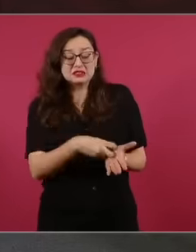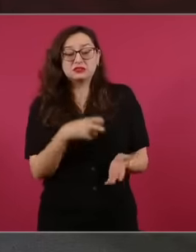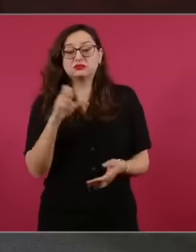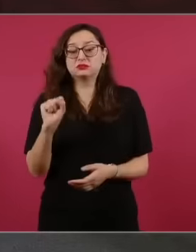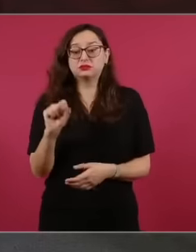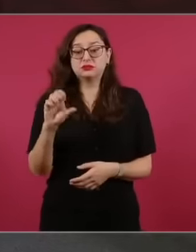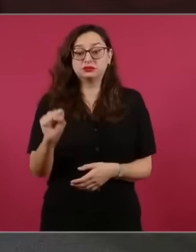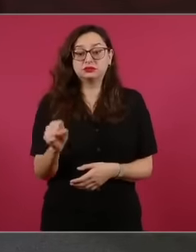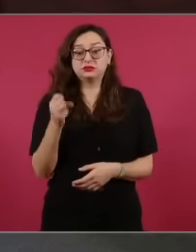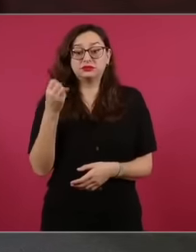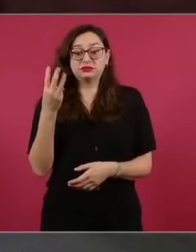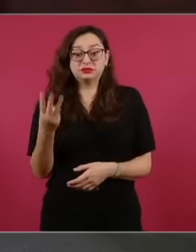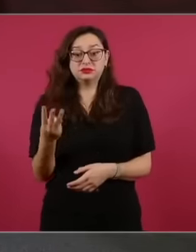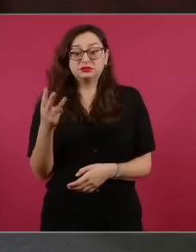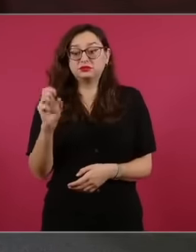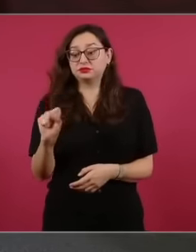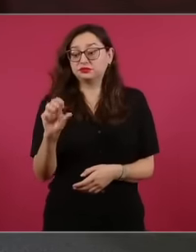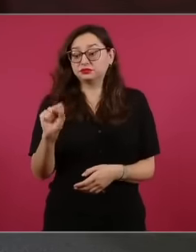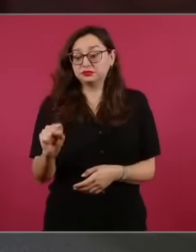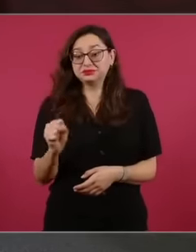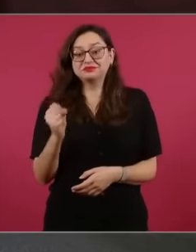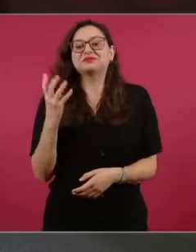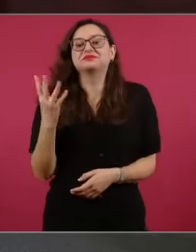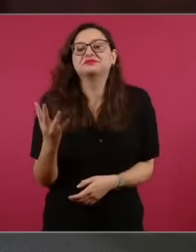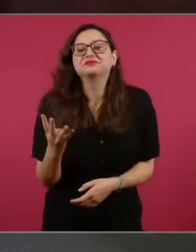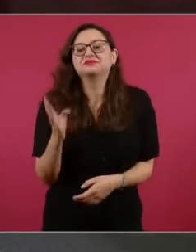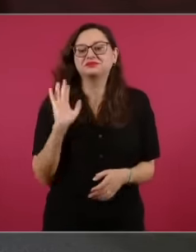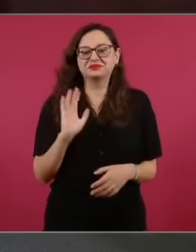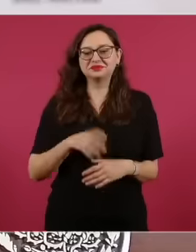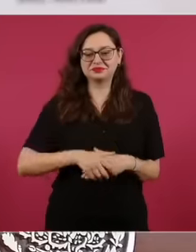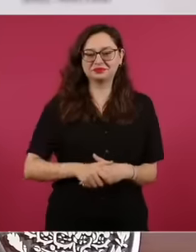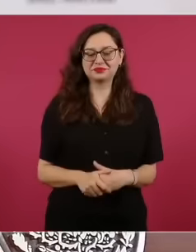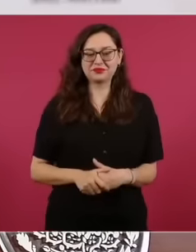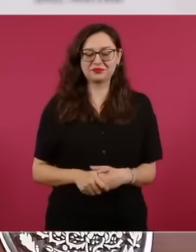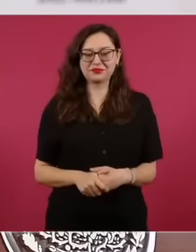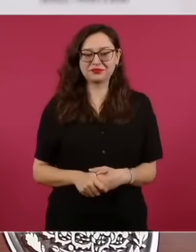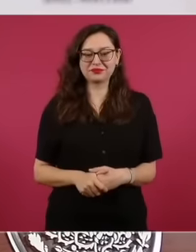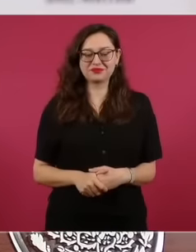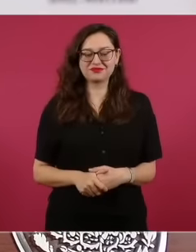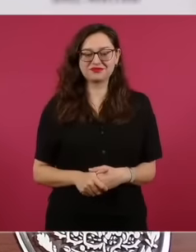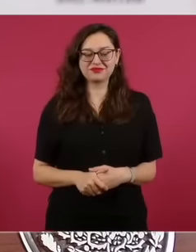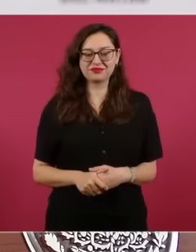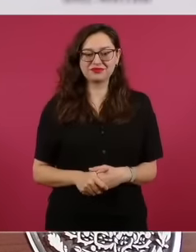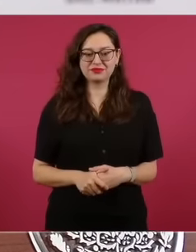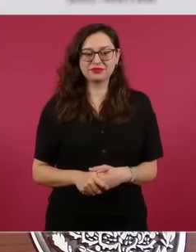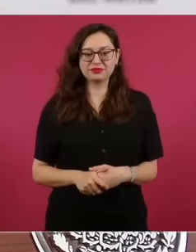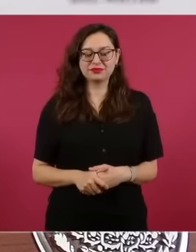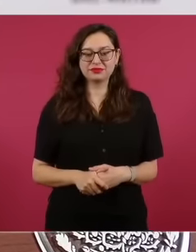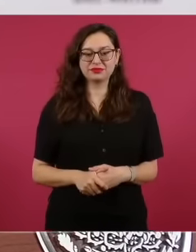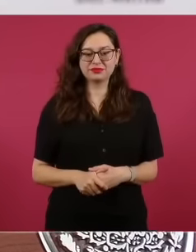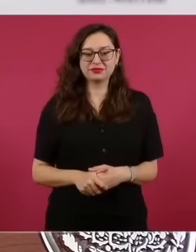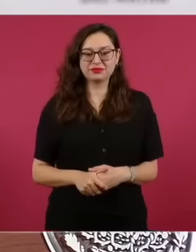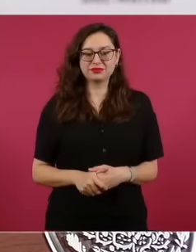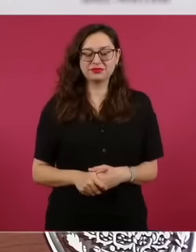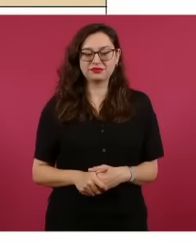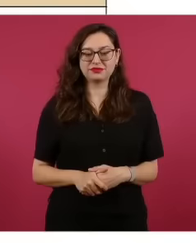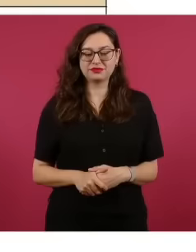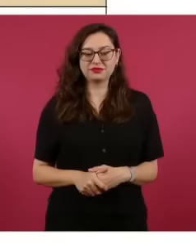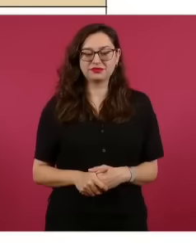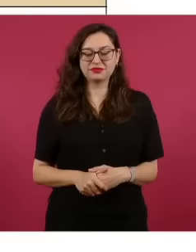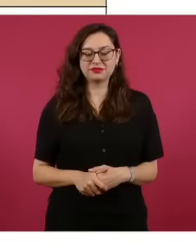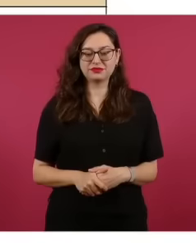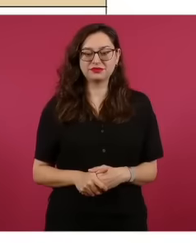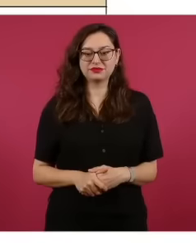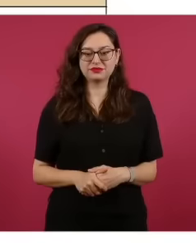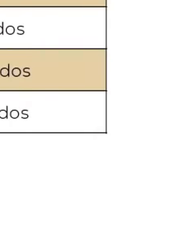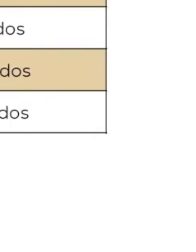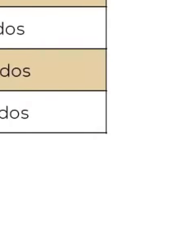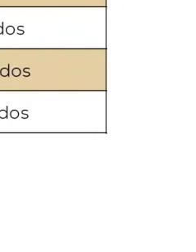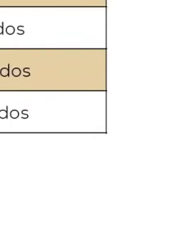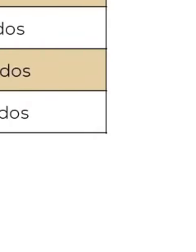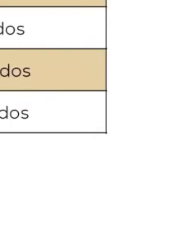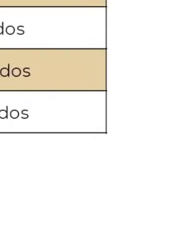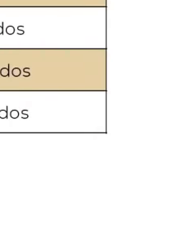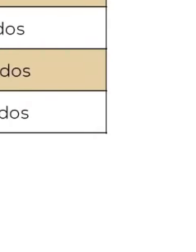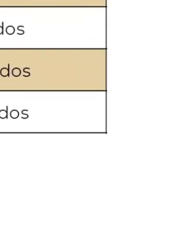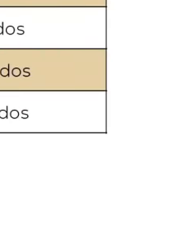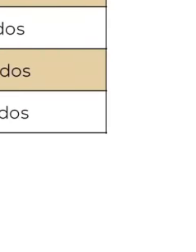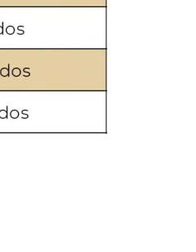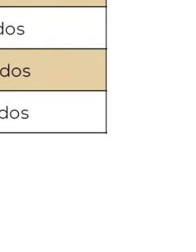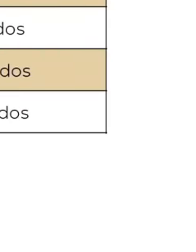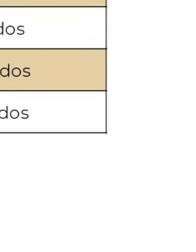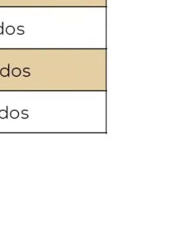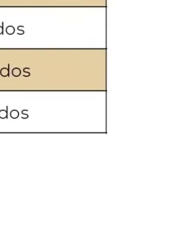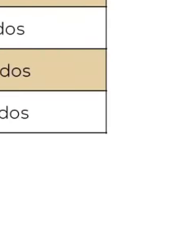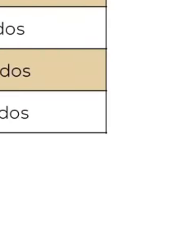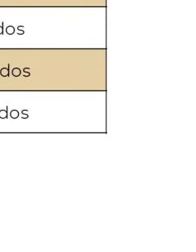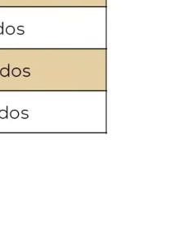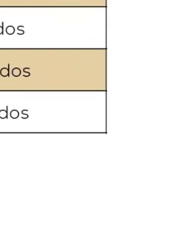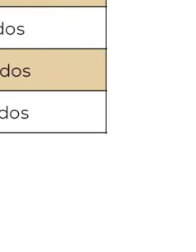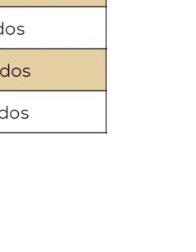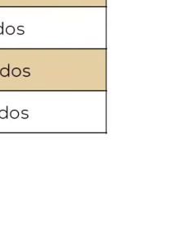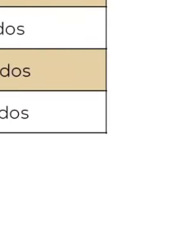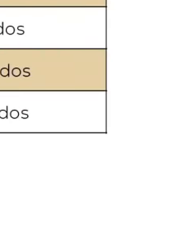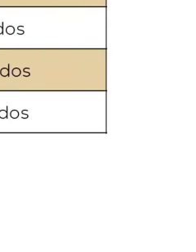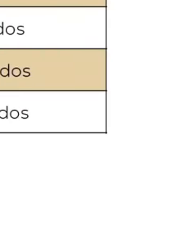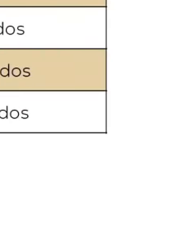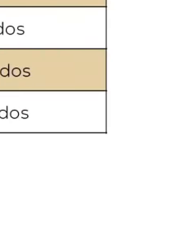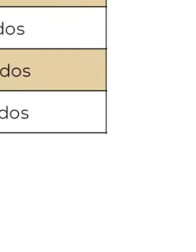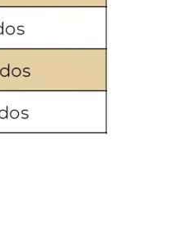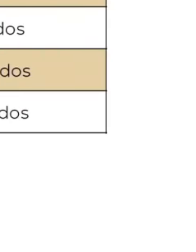64 but it was a beating speaking in terms of